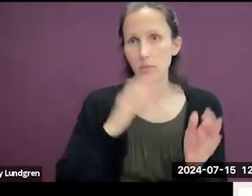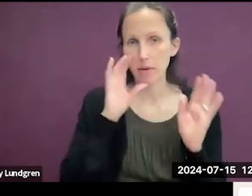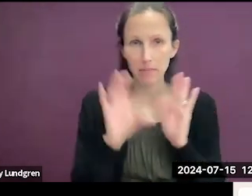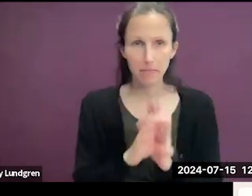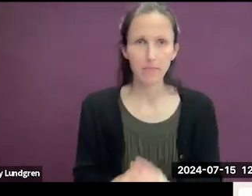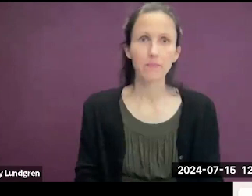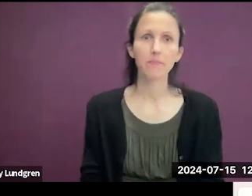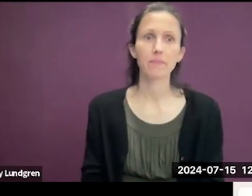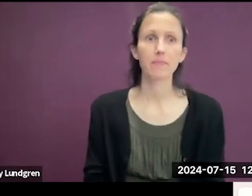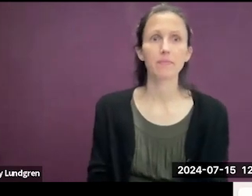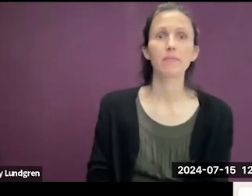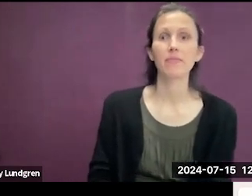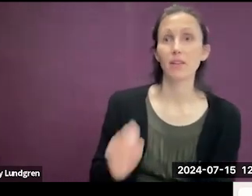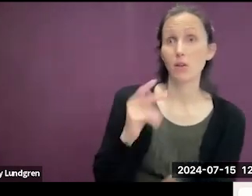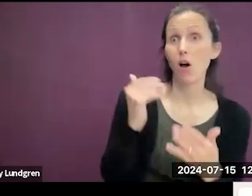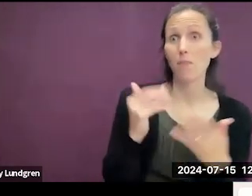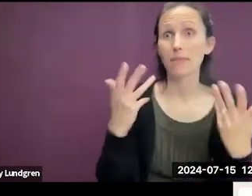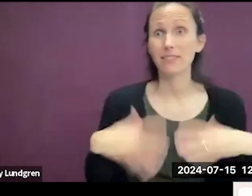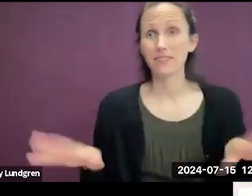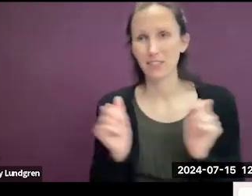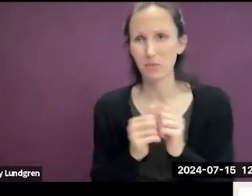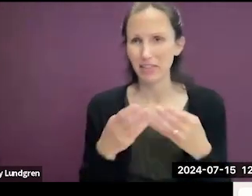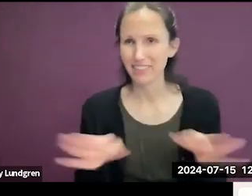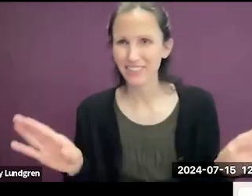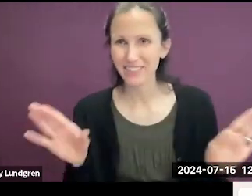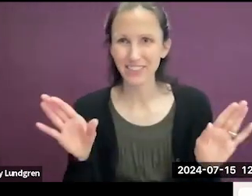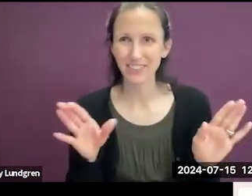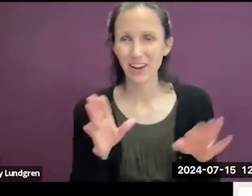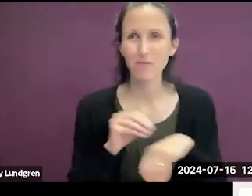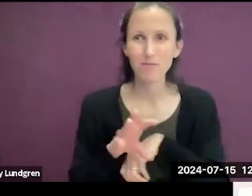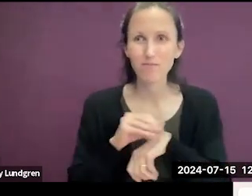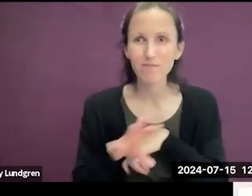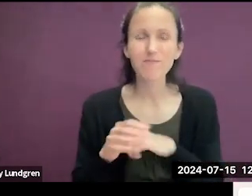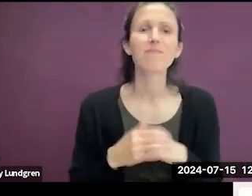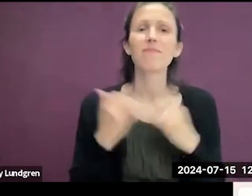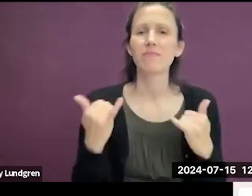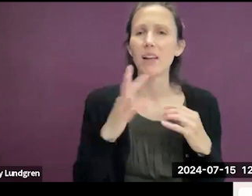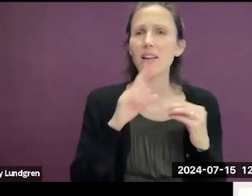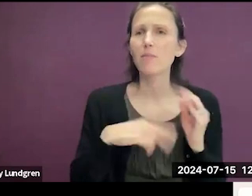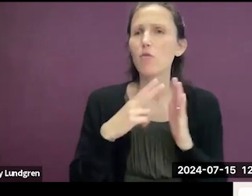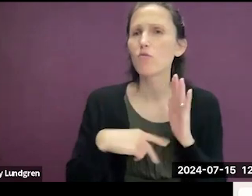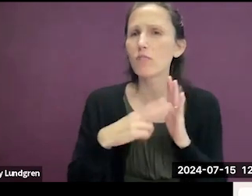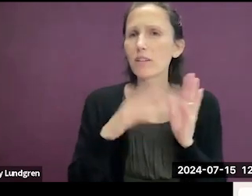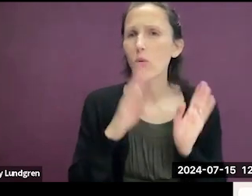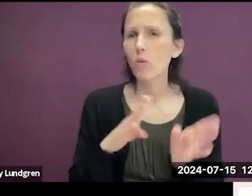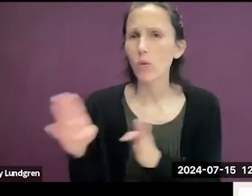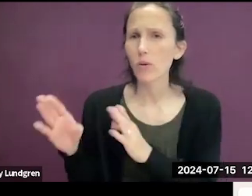We're almost through our general guidelines. So let's talk about reading order. So reading order is simply just the order